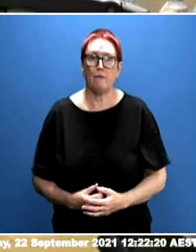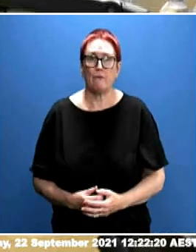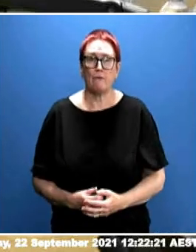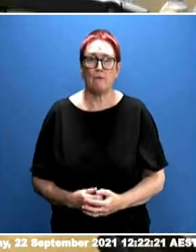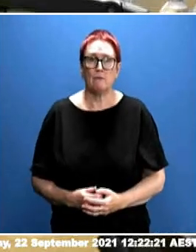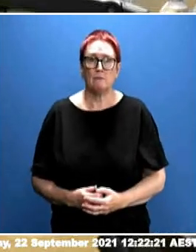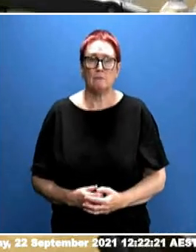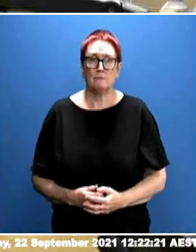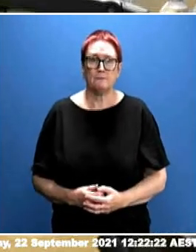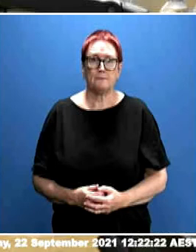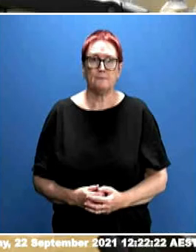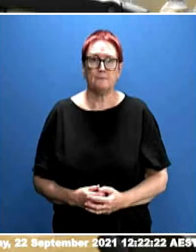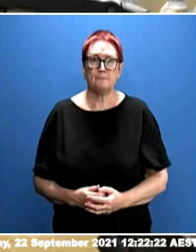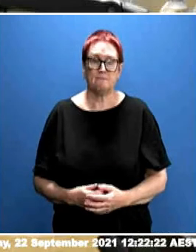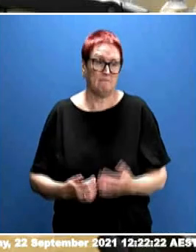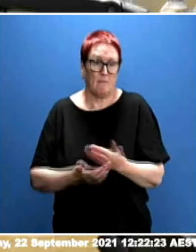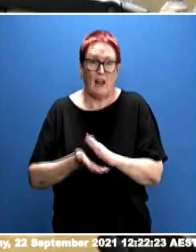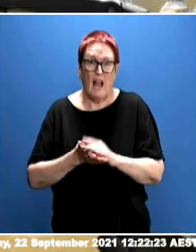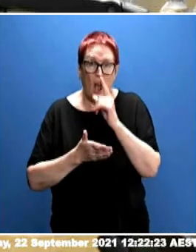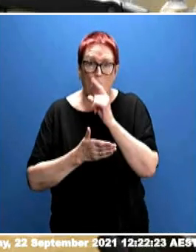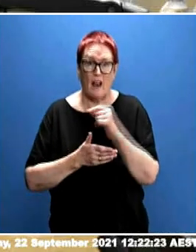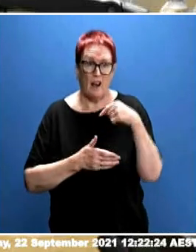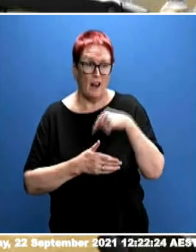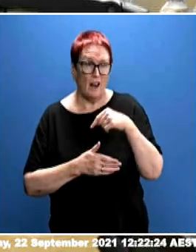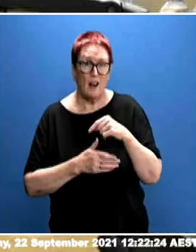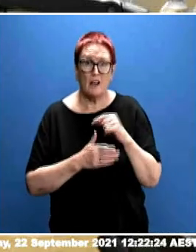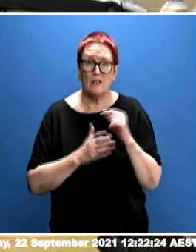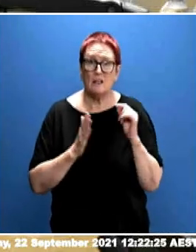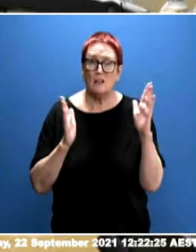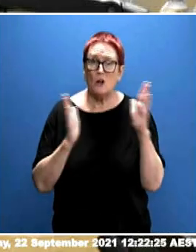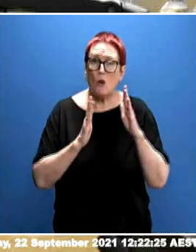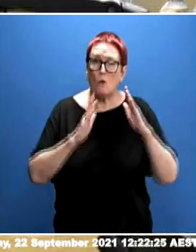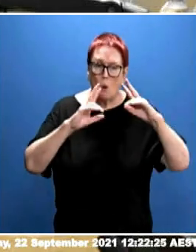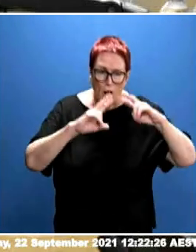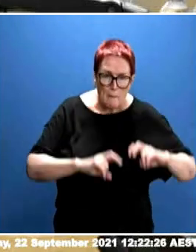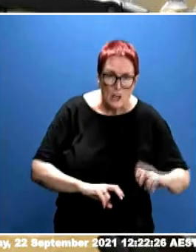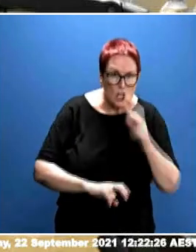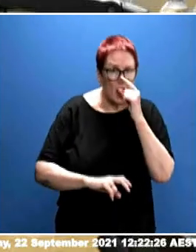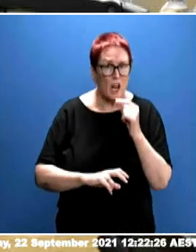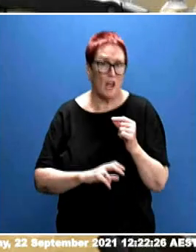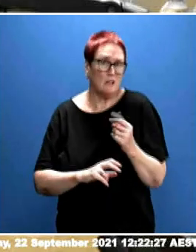you feel is an area where the Commission might focus its inquiry in terms of possible recommendations.